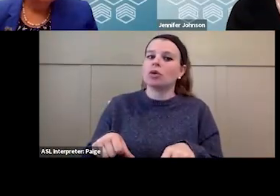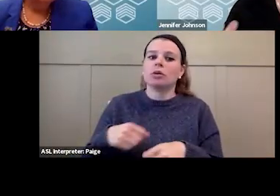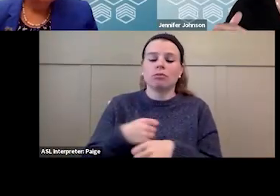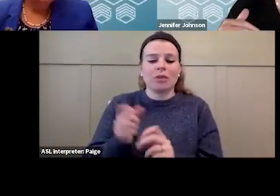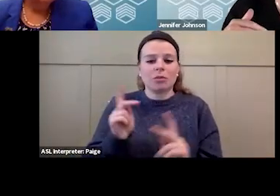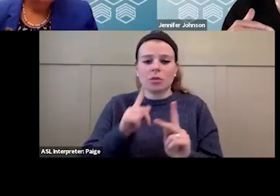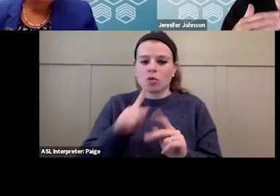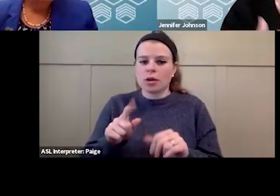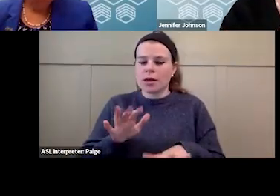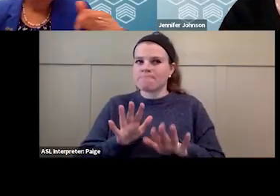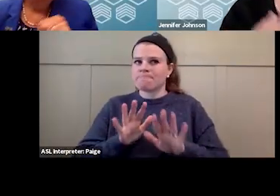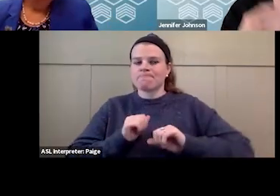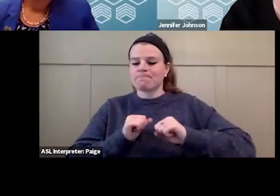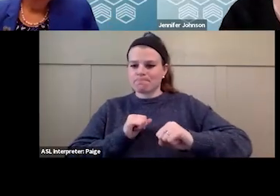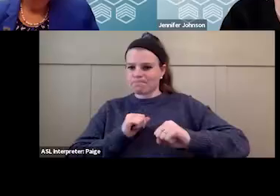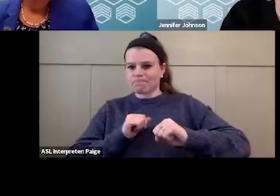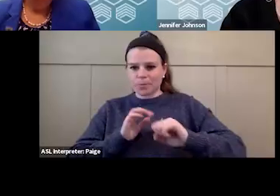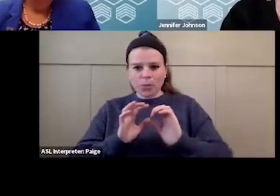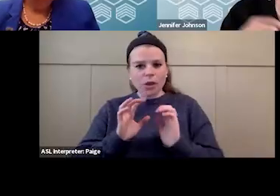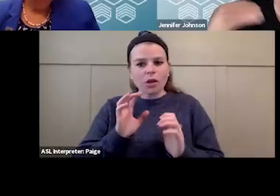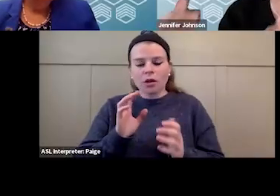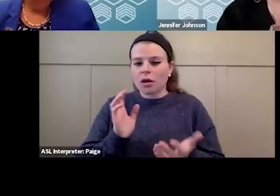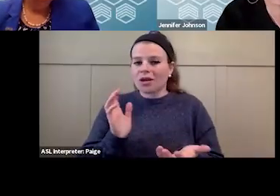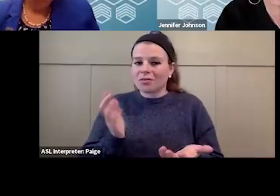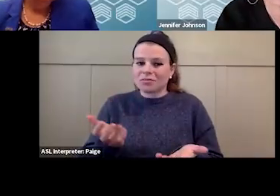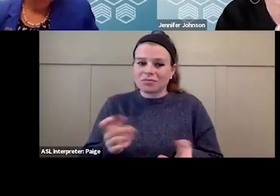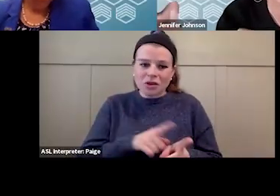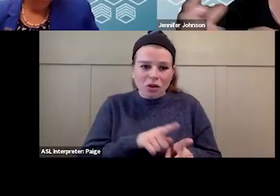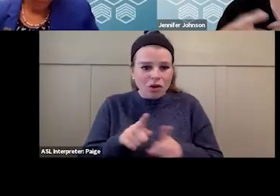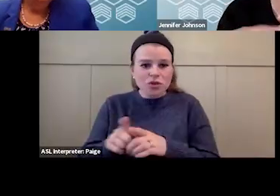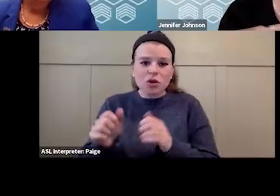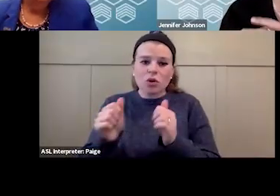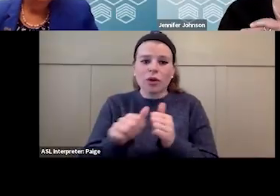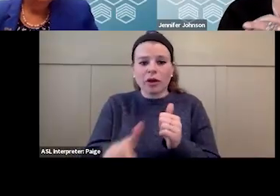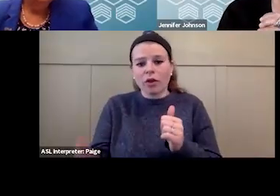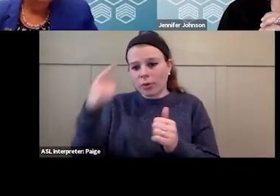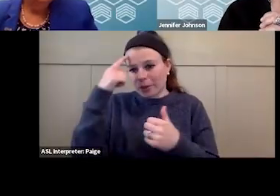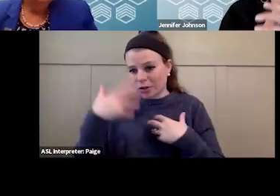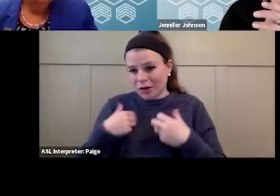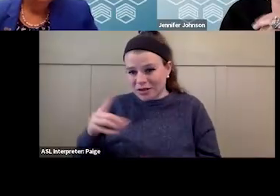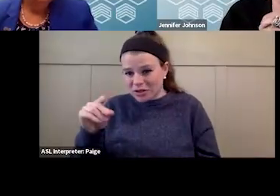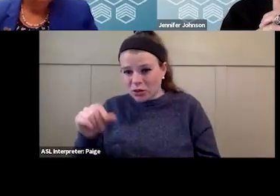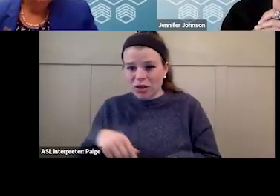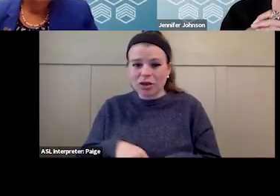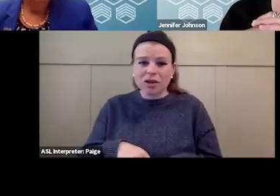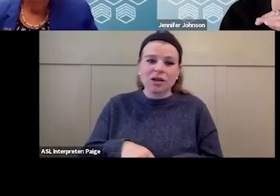really interact with other mental health disorders and addiction issues that make this a very confusing picture